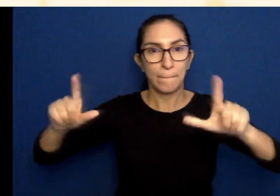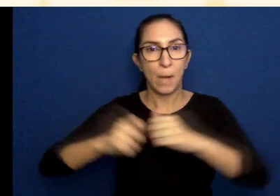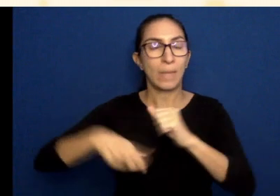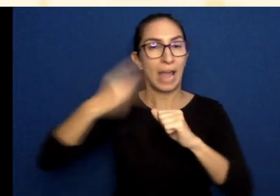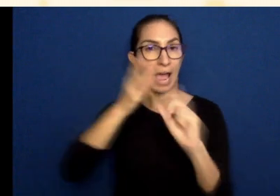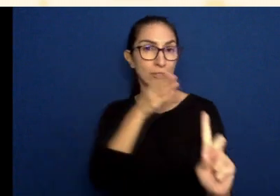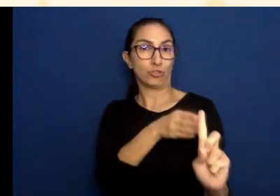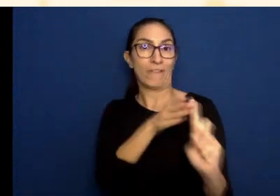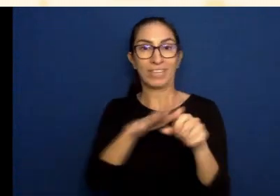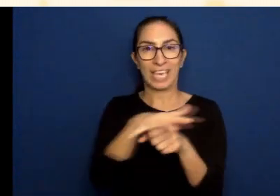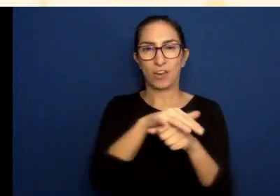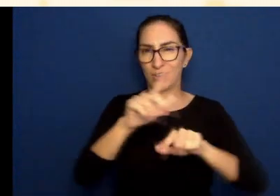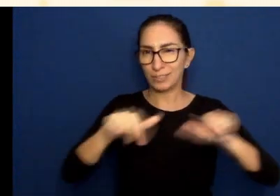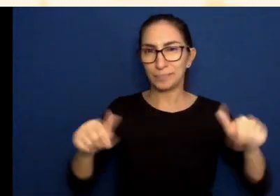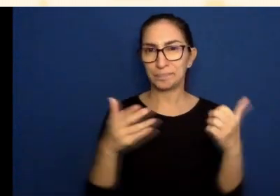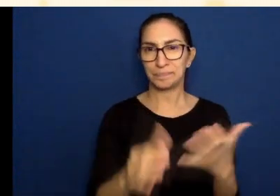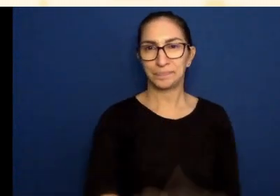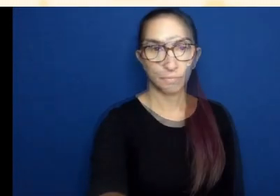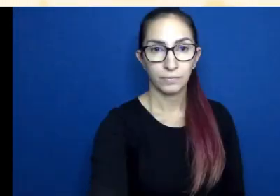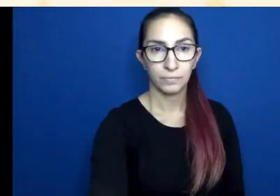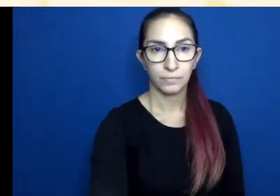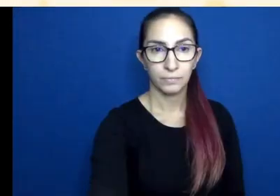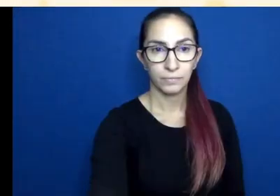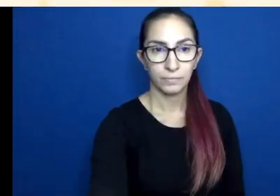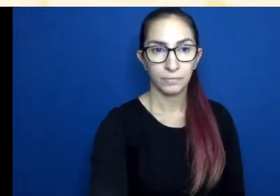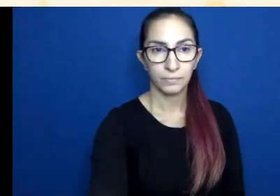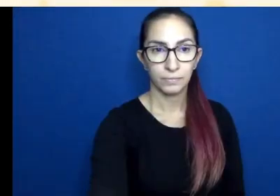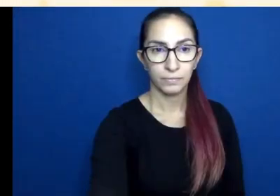and conditions, interaction or functionality, help section, widgets,